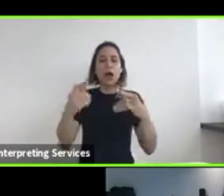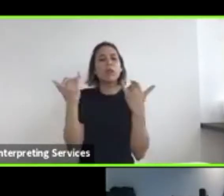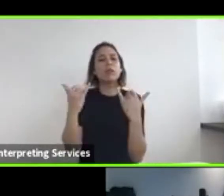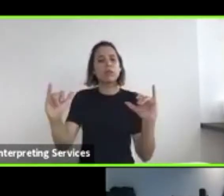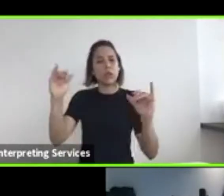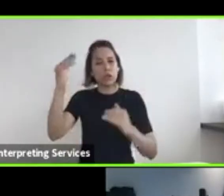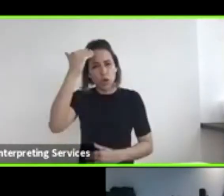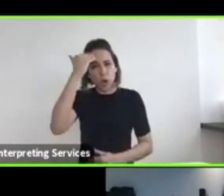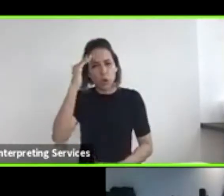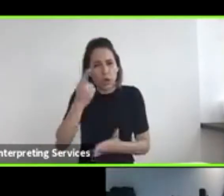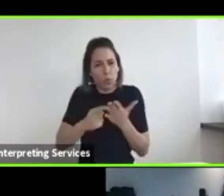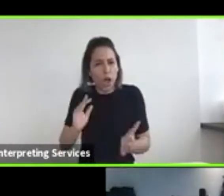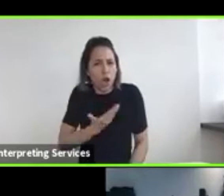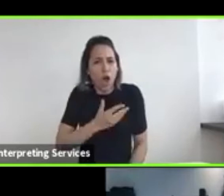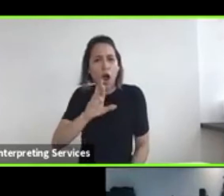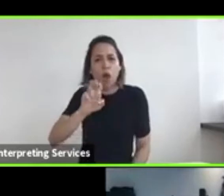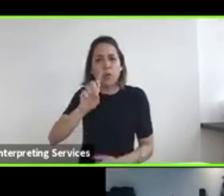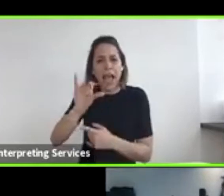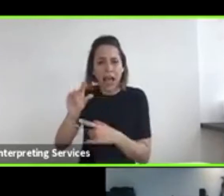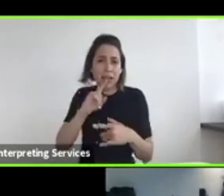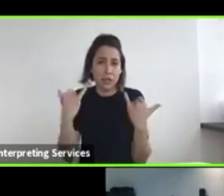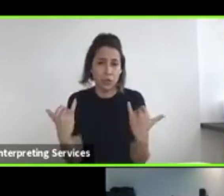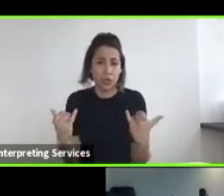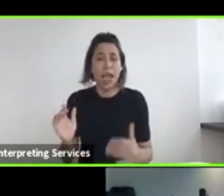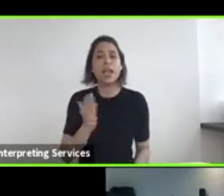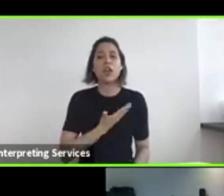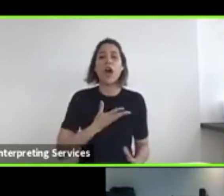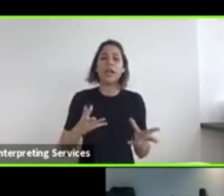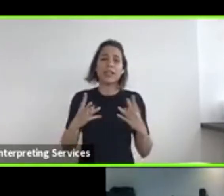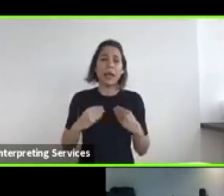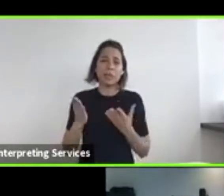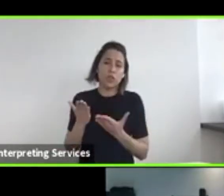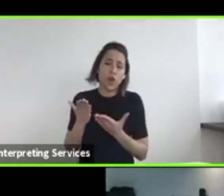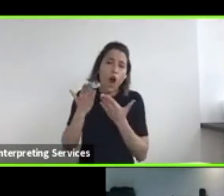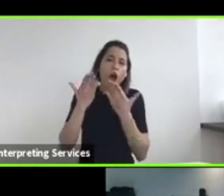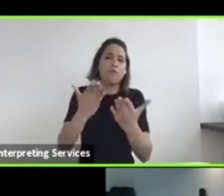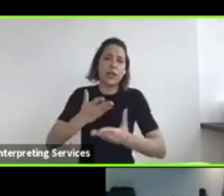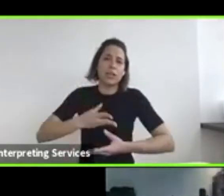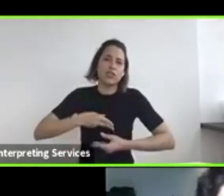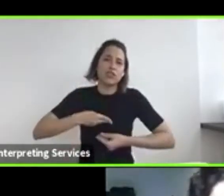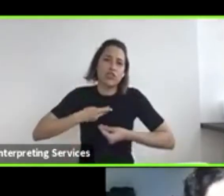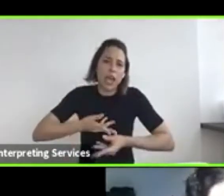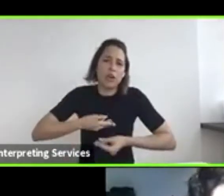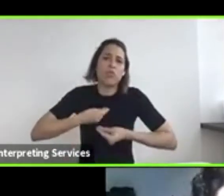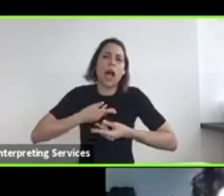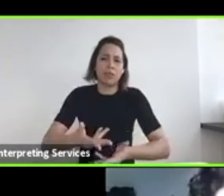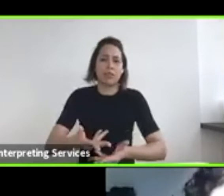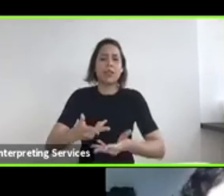ACCEPTANCE, OUR OFFERING OF GENEROSITY HAS CONTRIBUTED HISTORICALLY, TO DISPOSSESSION